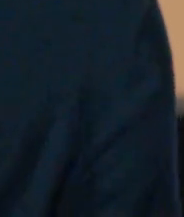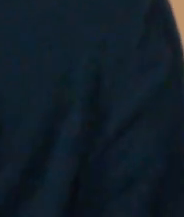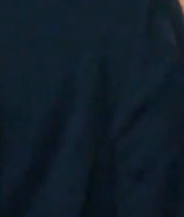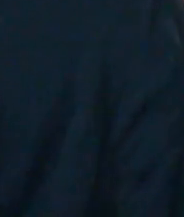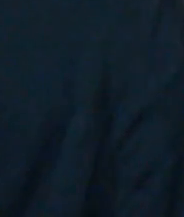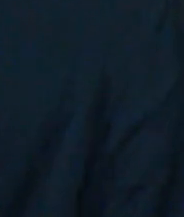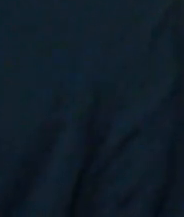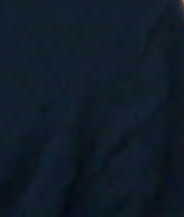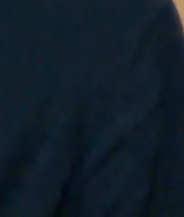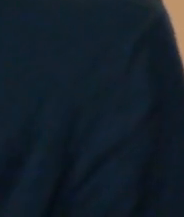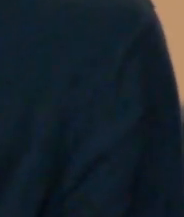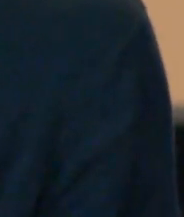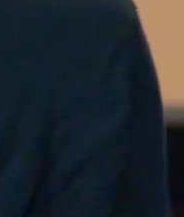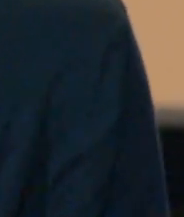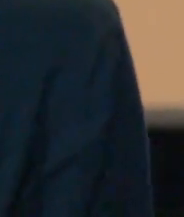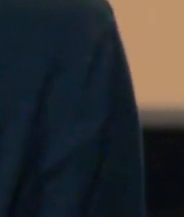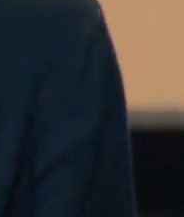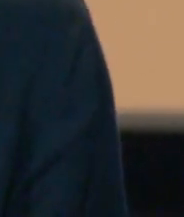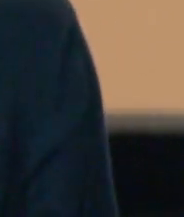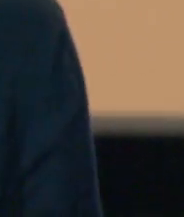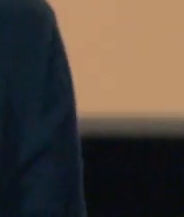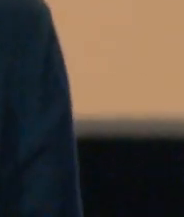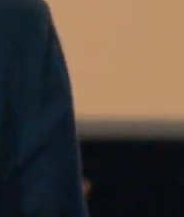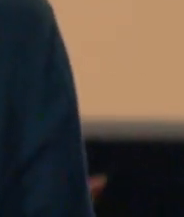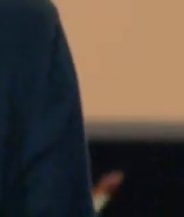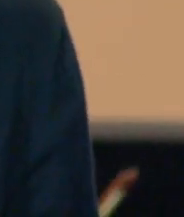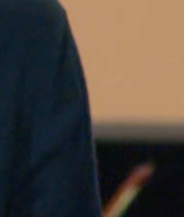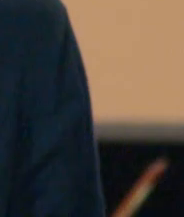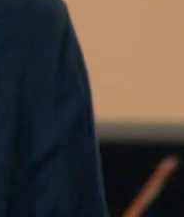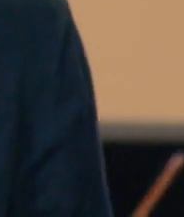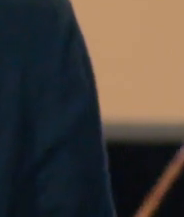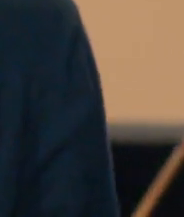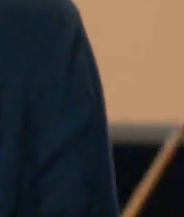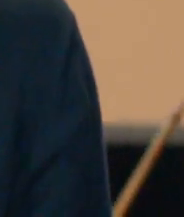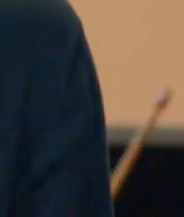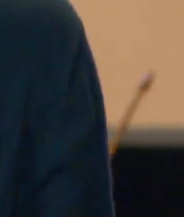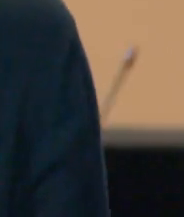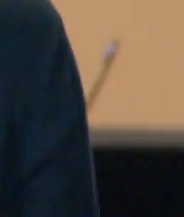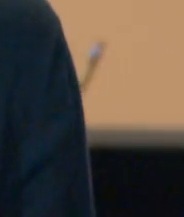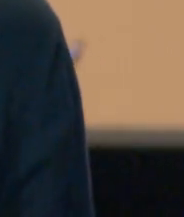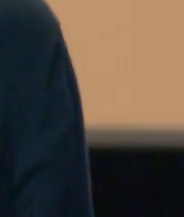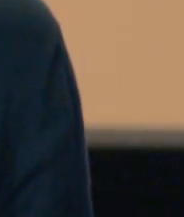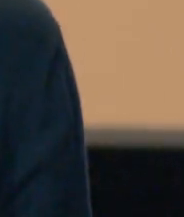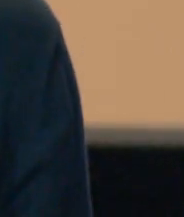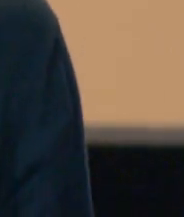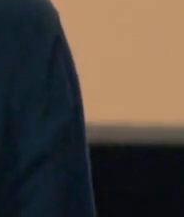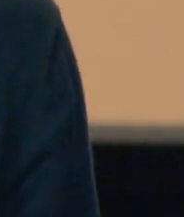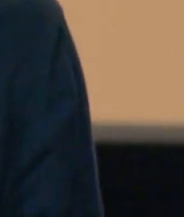#I'll find you again.